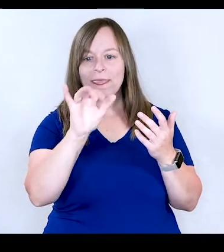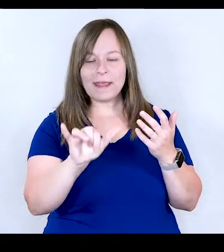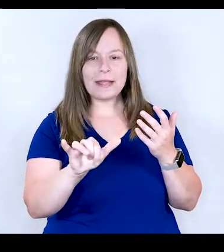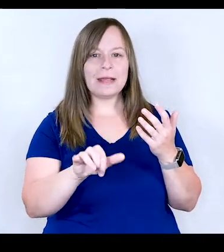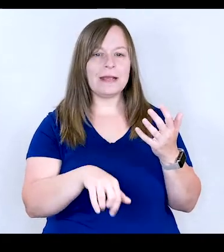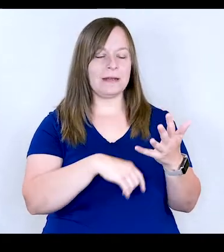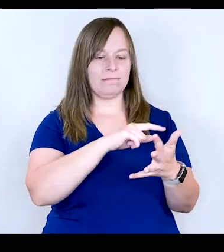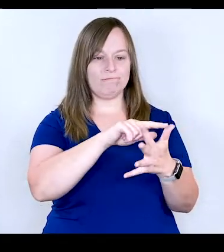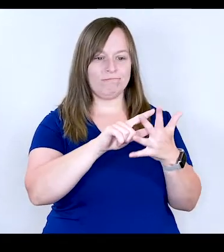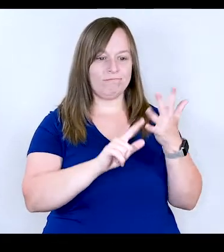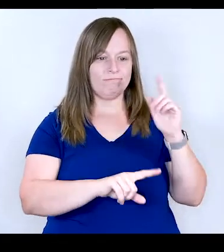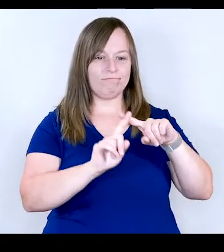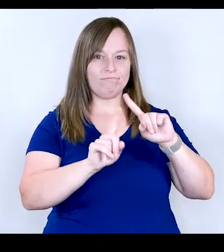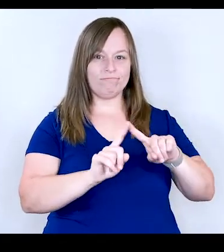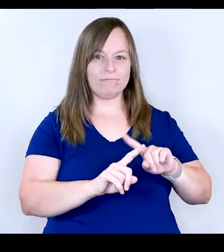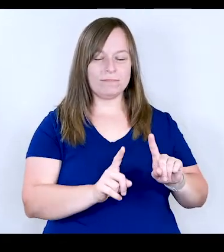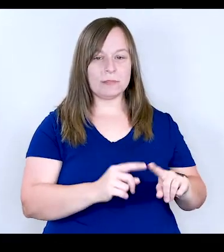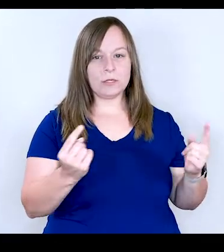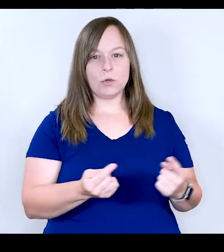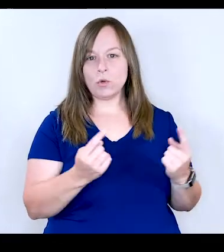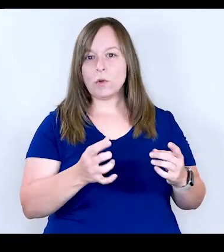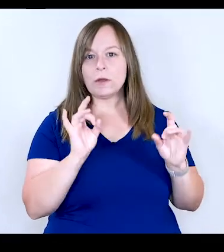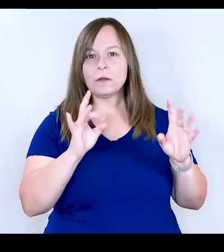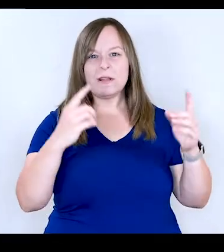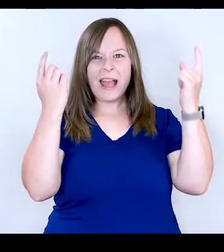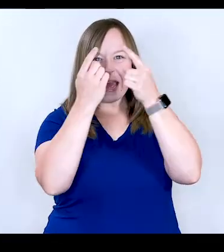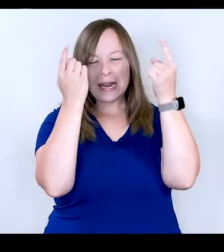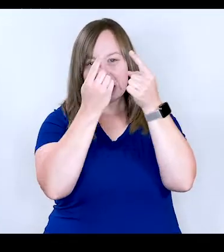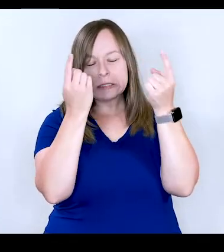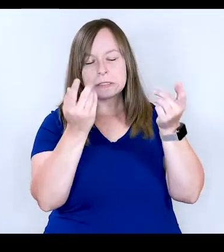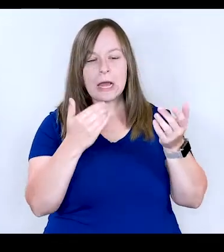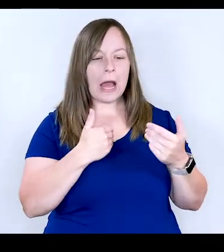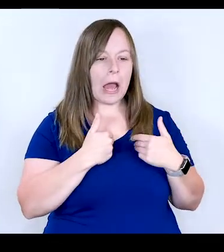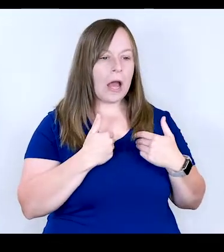neuralgia, which is unbelievably excruciatingly painful headaches, as well